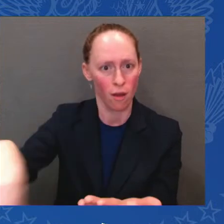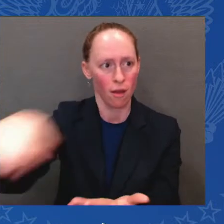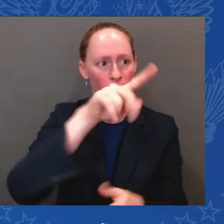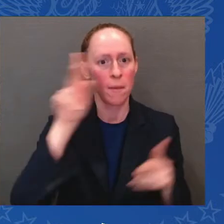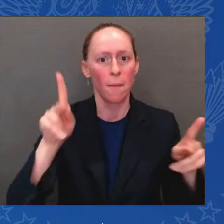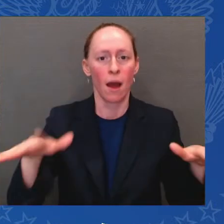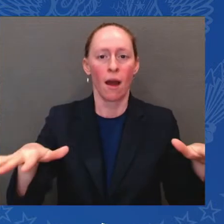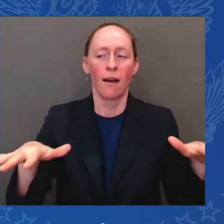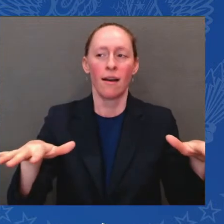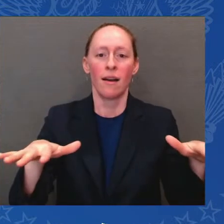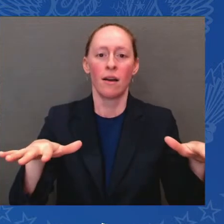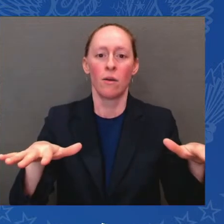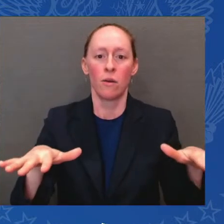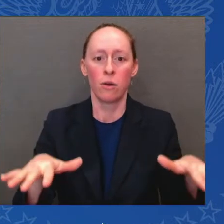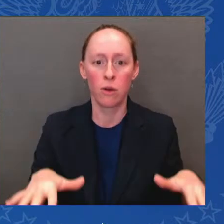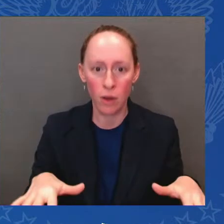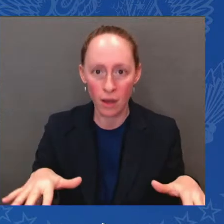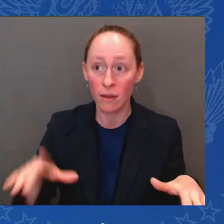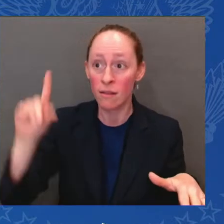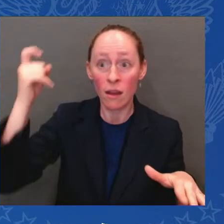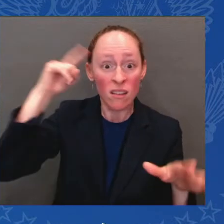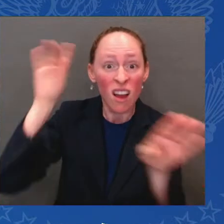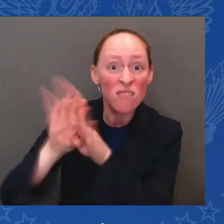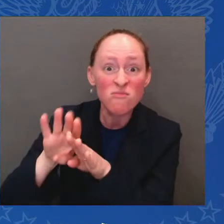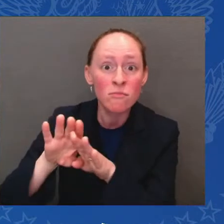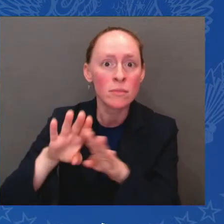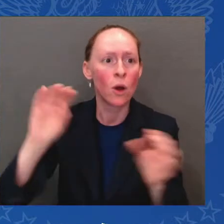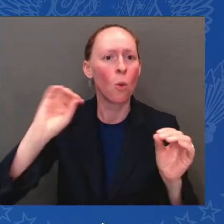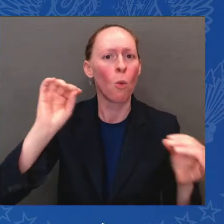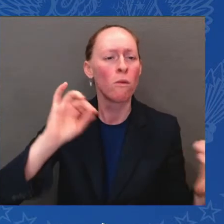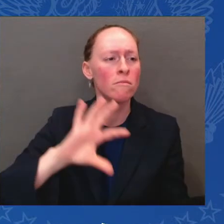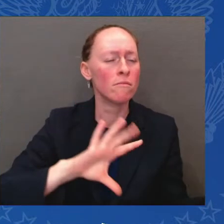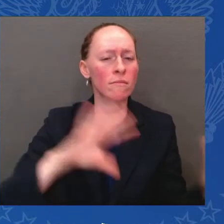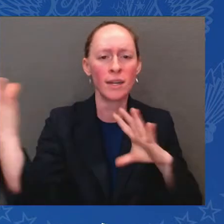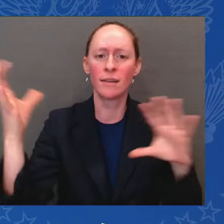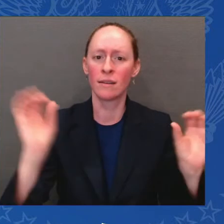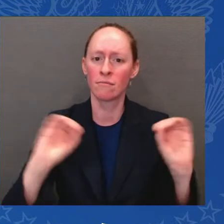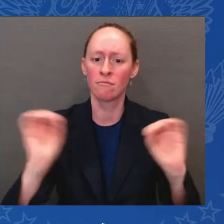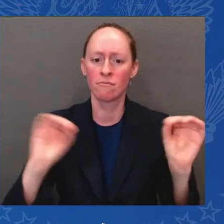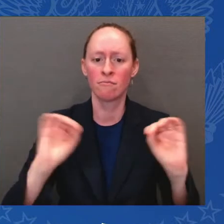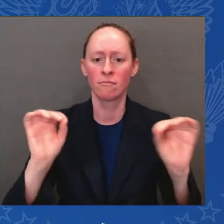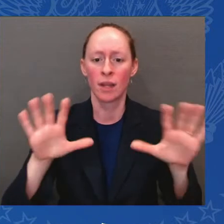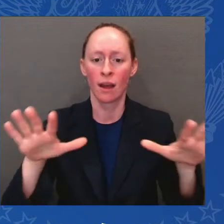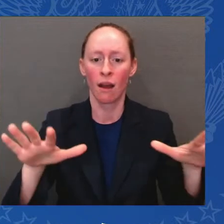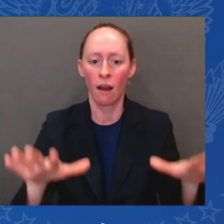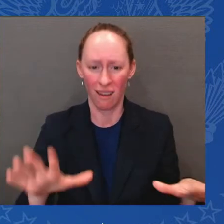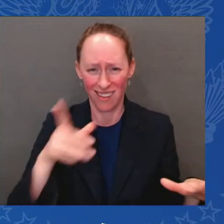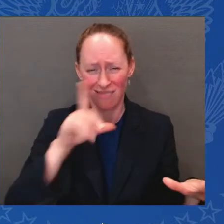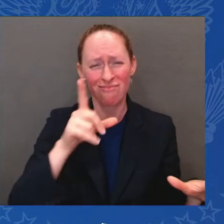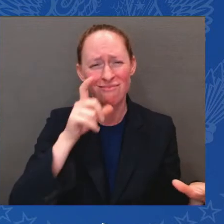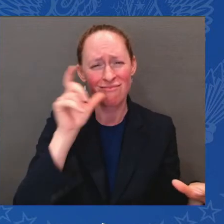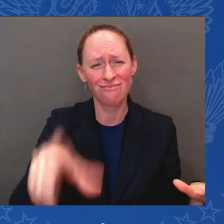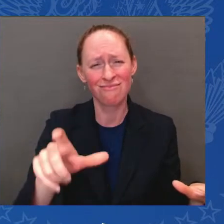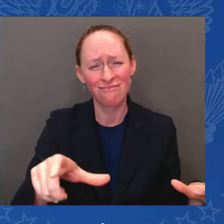saving millions of Americans needless pain. And that means more than one million